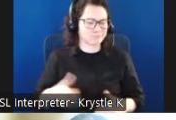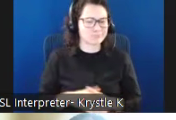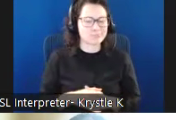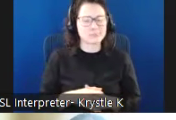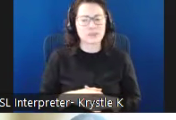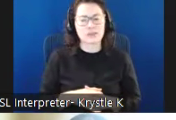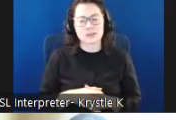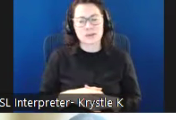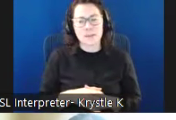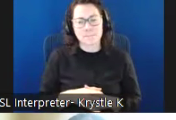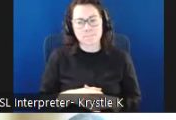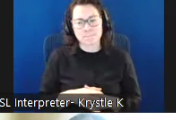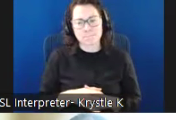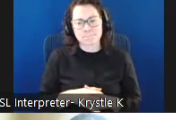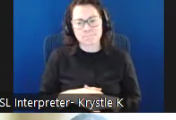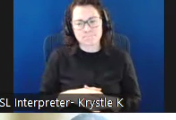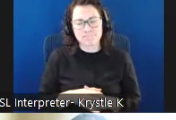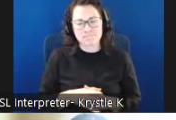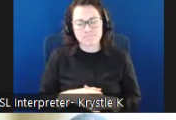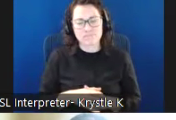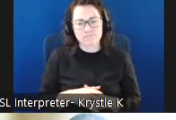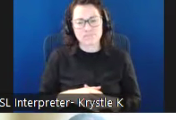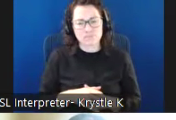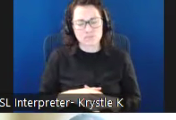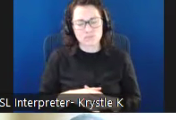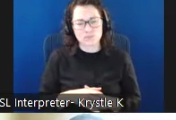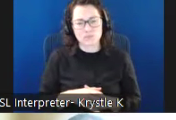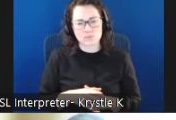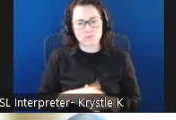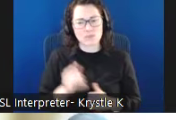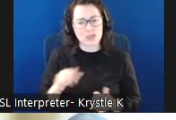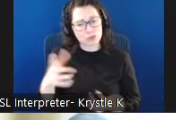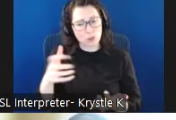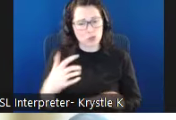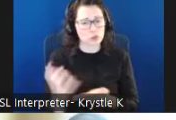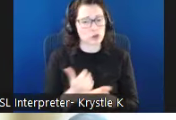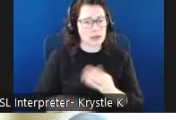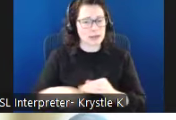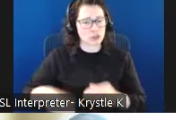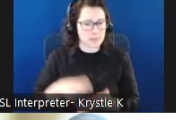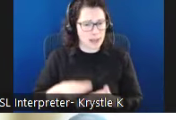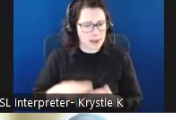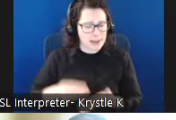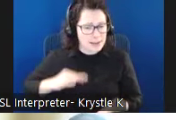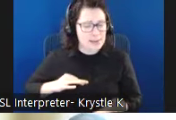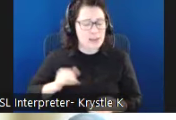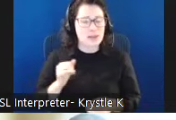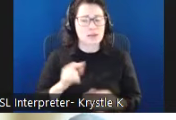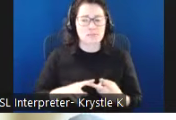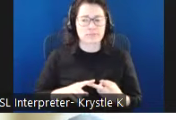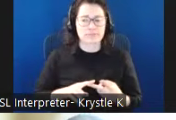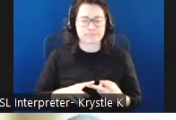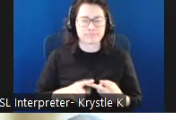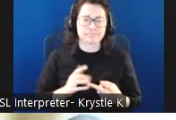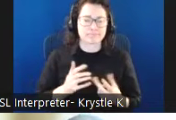are um looking to